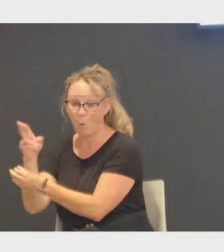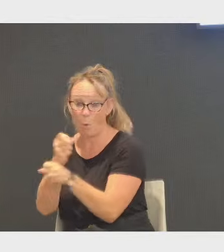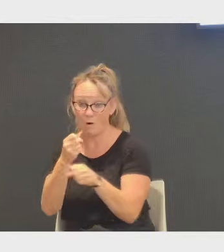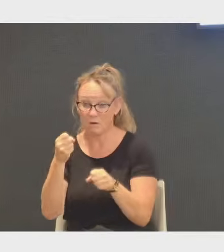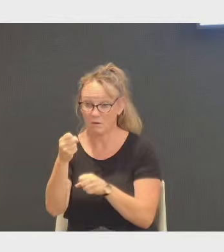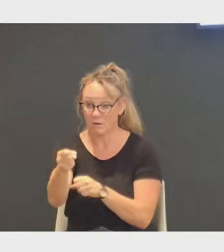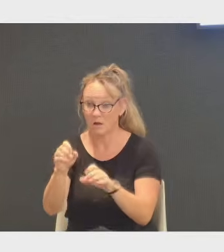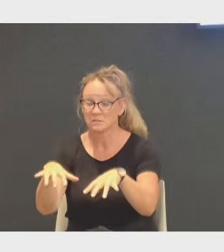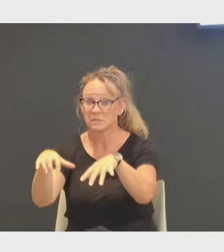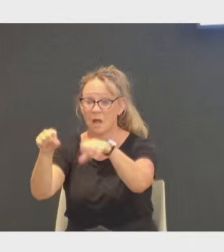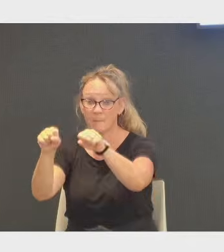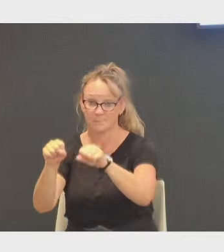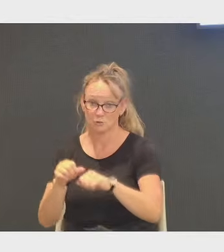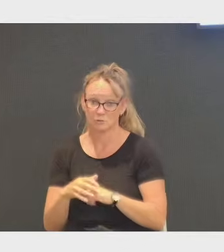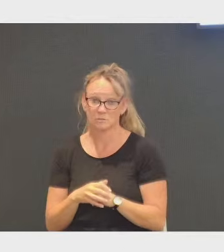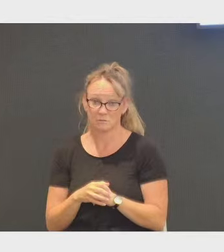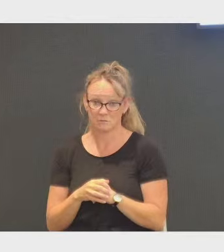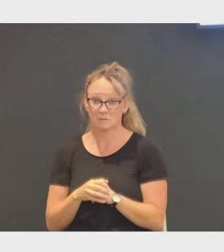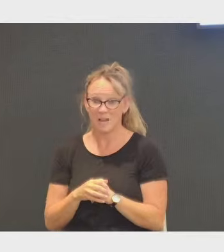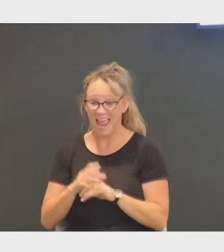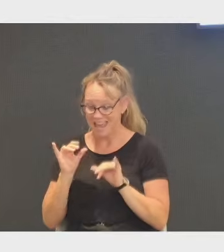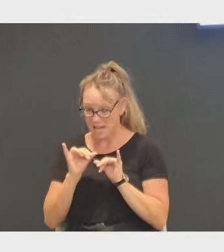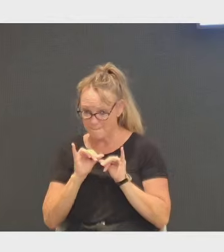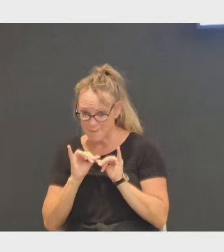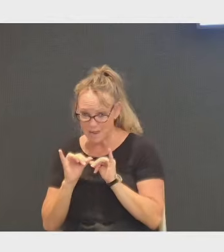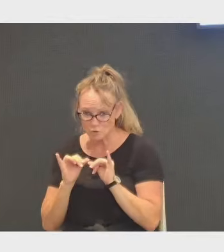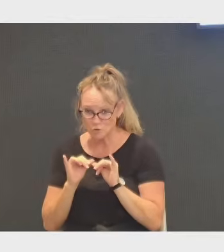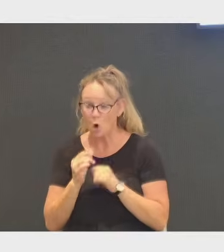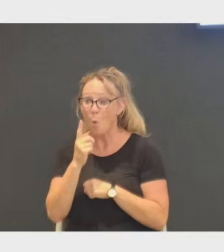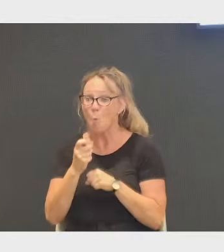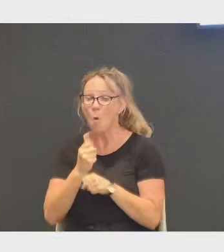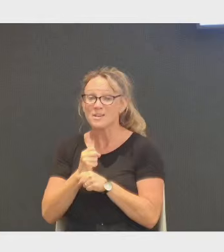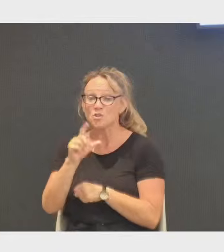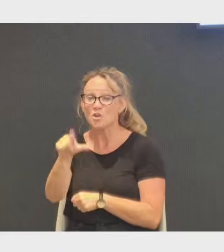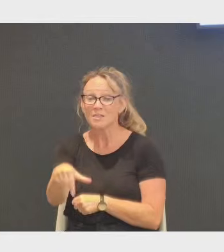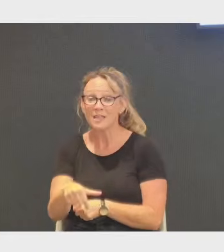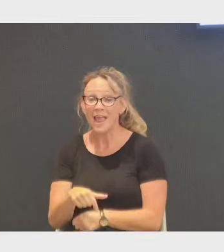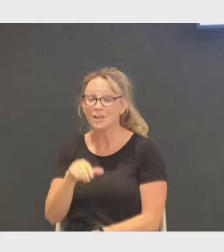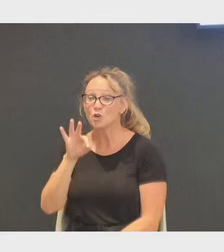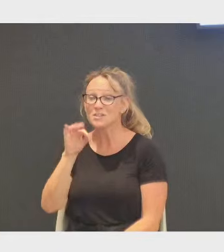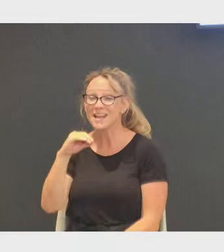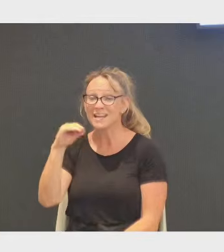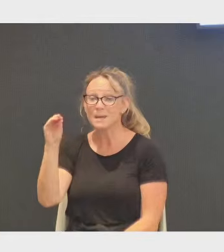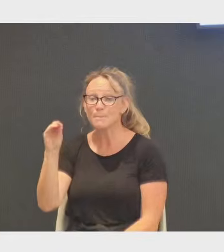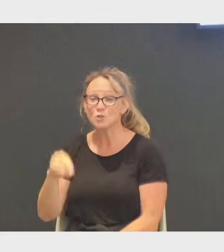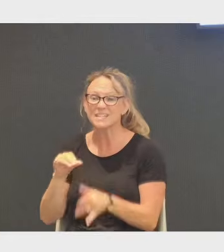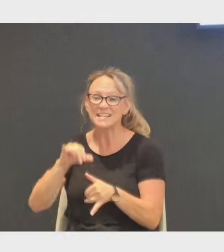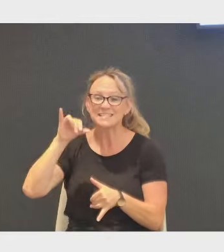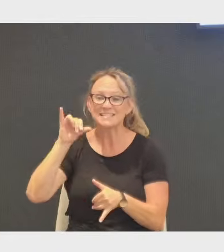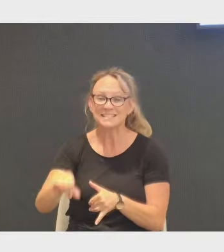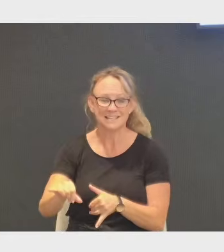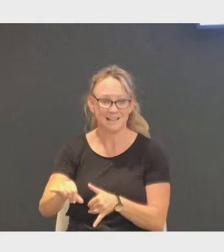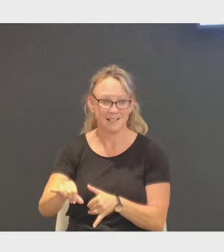to note as a measure of that, a year later, 90% of those youth are still in permanency. That is